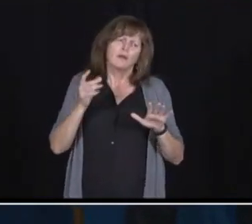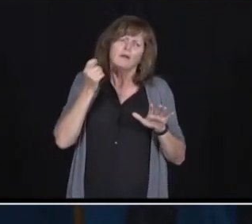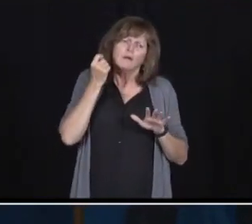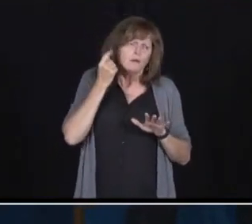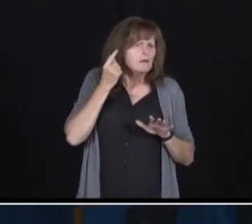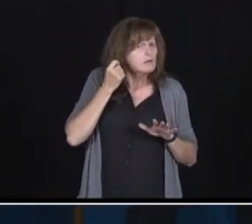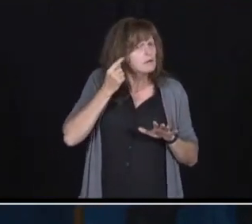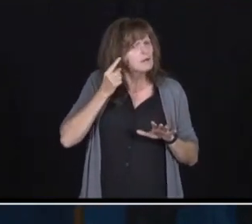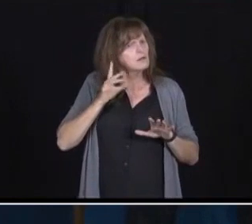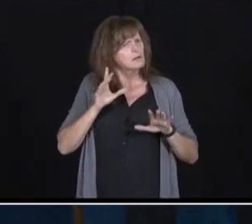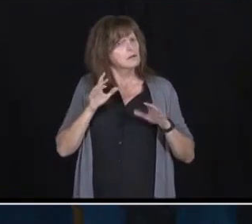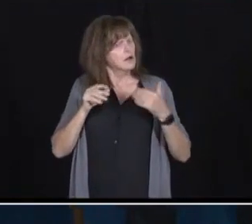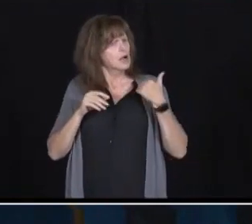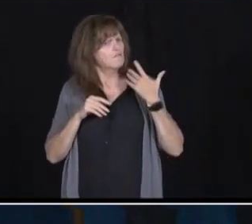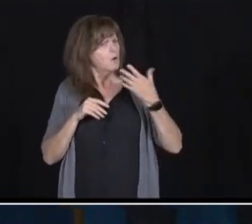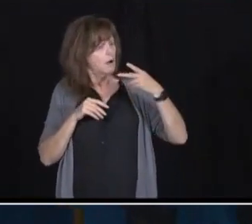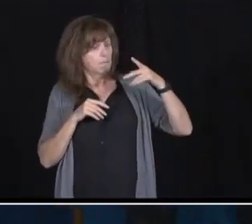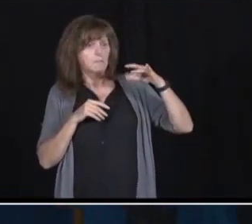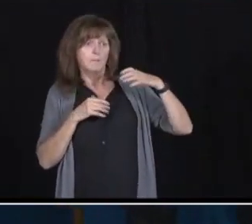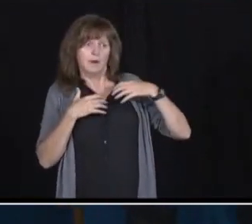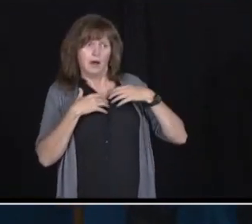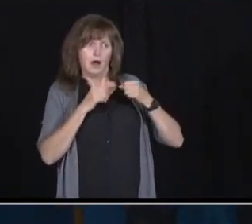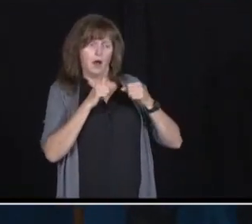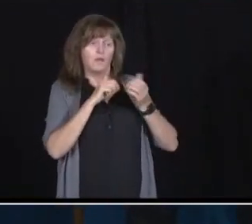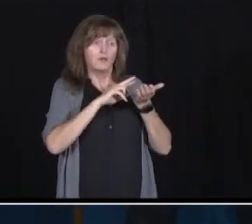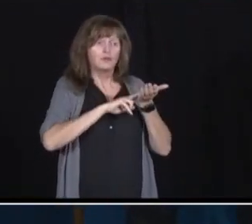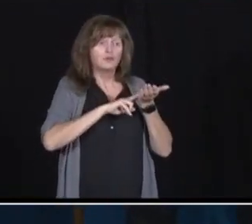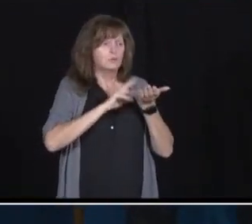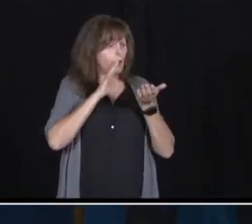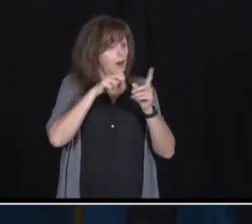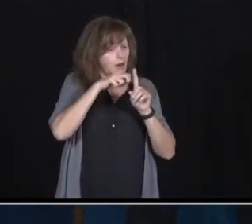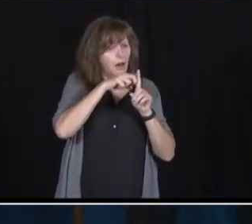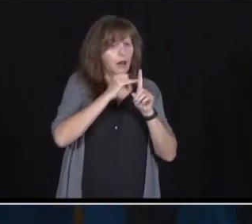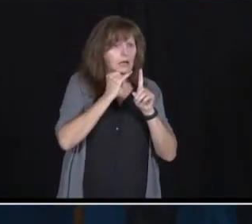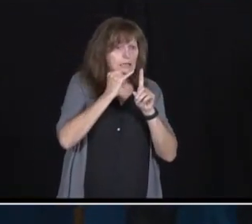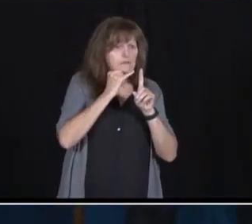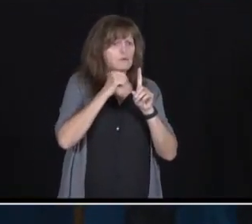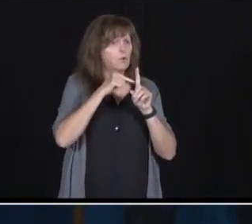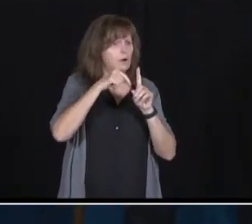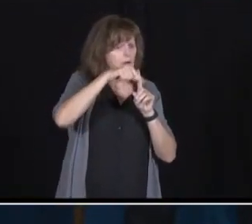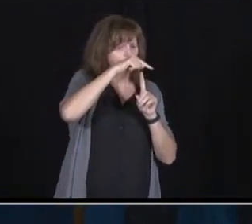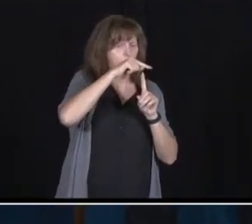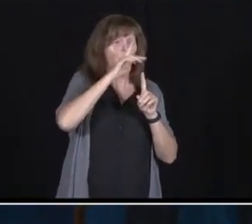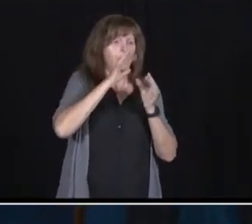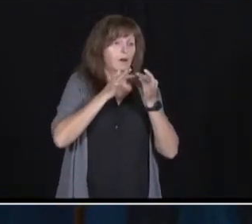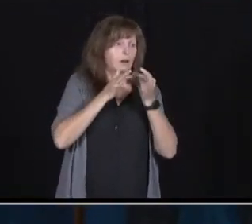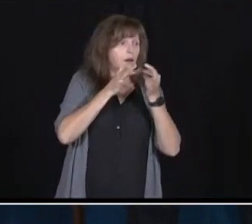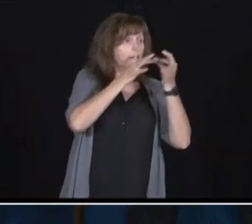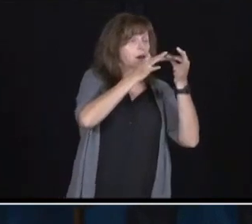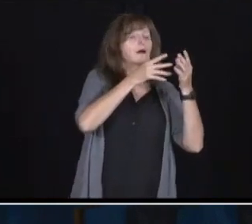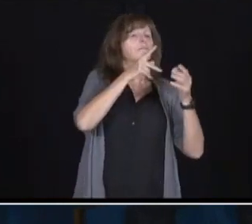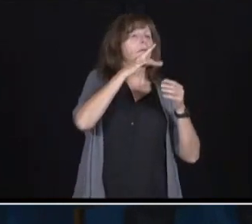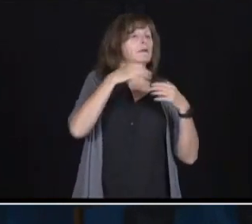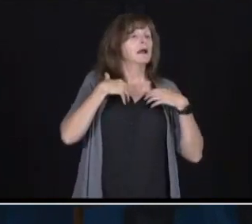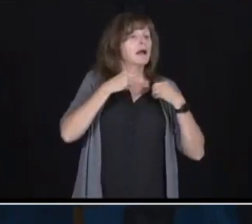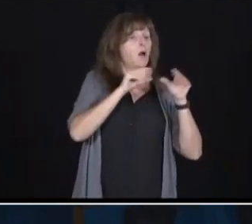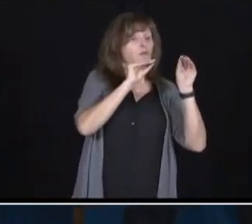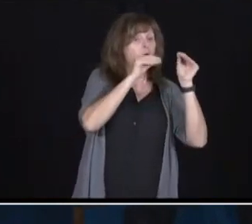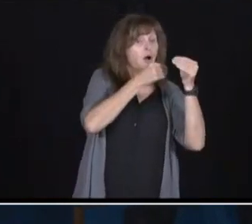parents are also interested to. Not just their child's health, but they were to make sure the child's health and their classmates are healthy as well.